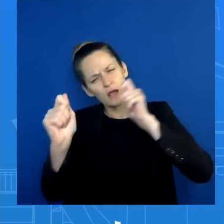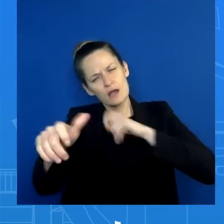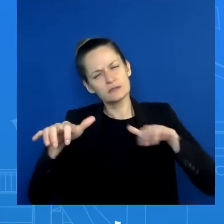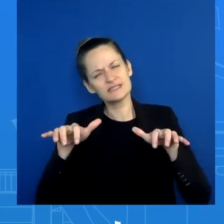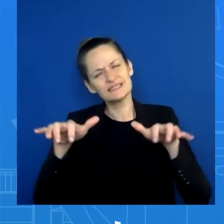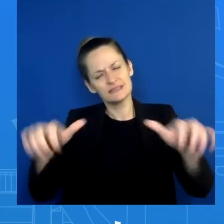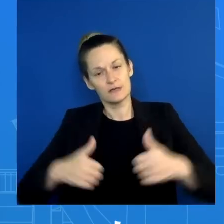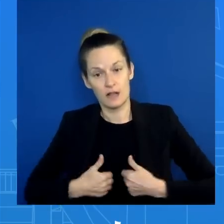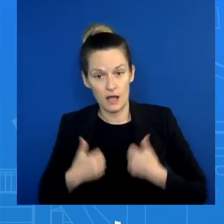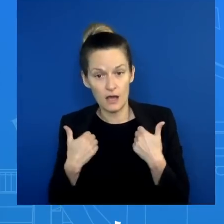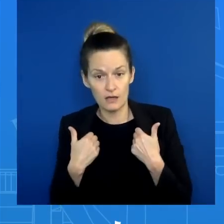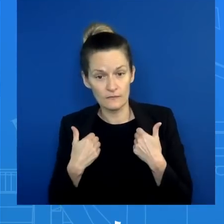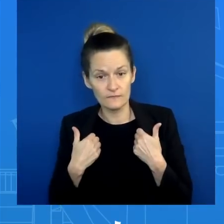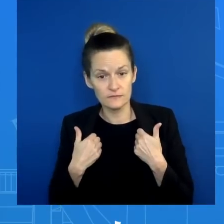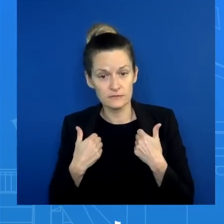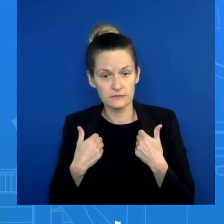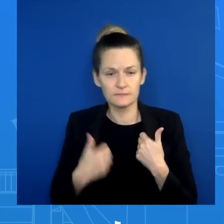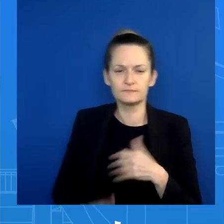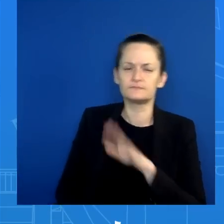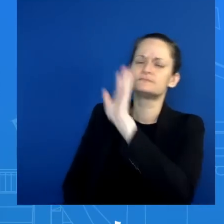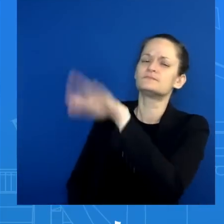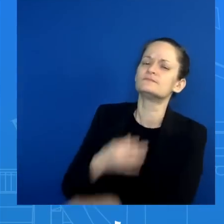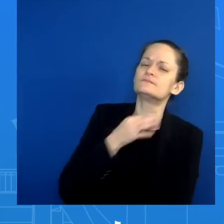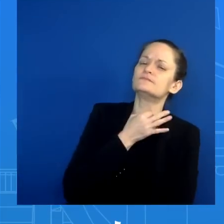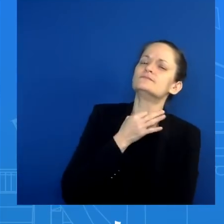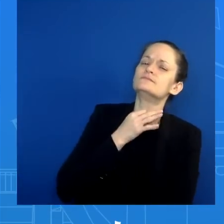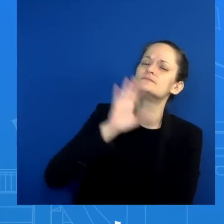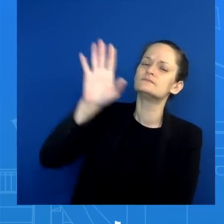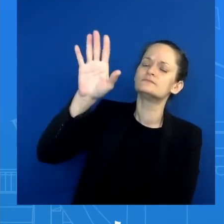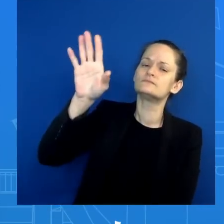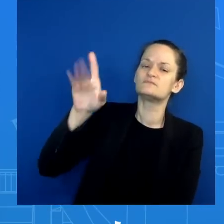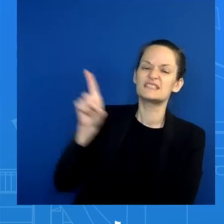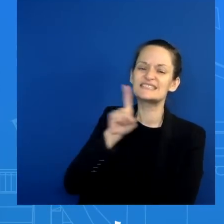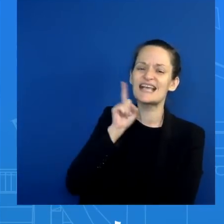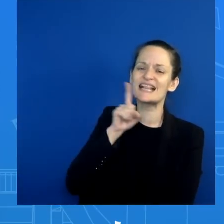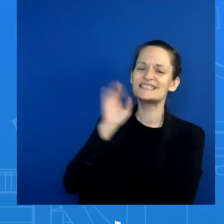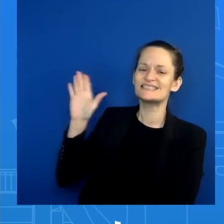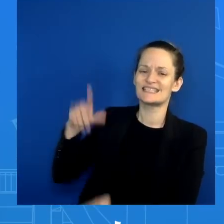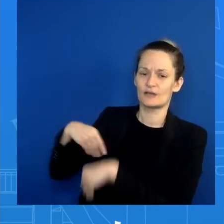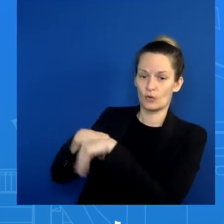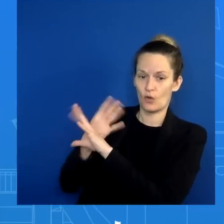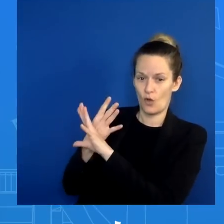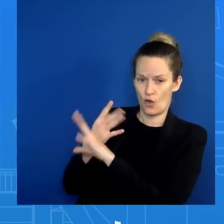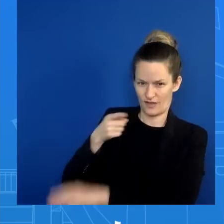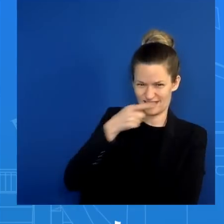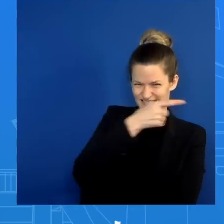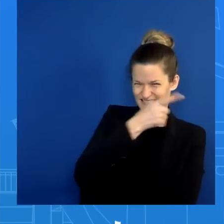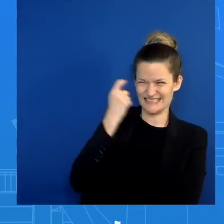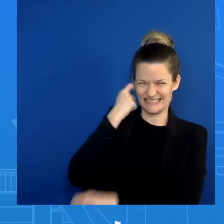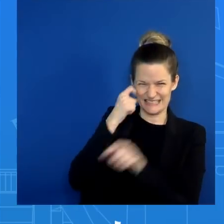about remaining committed to Ukraine. I was just I was just curious if there was any conversation